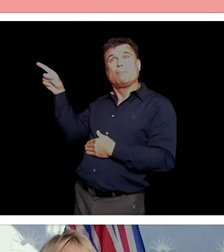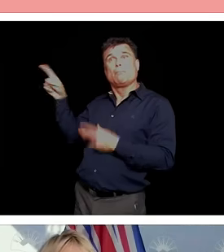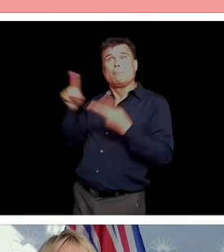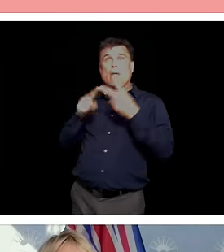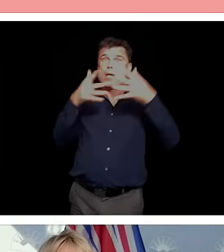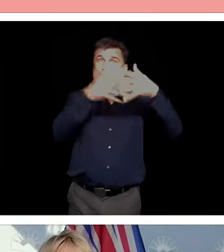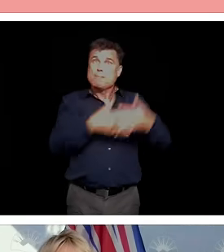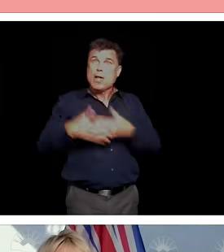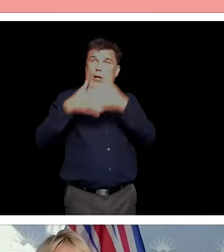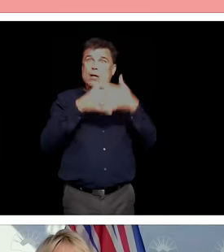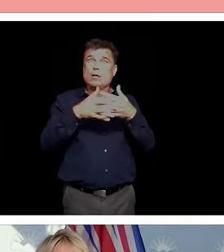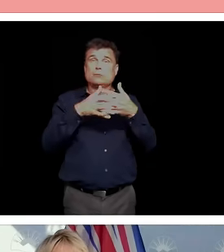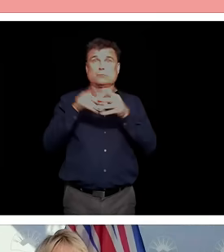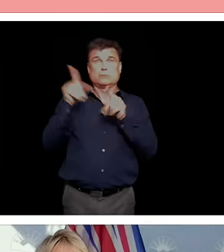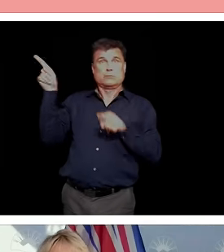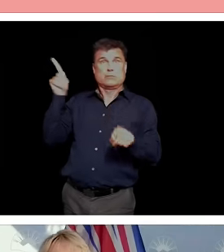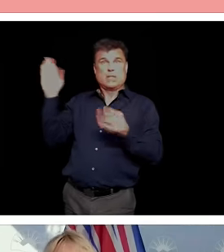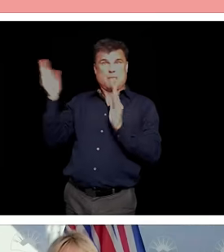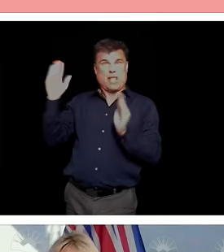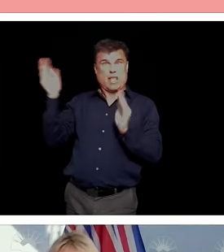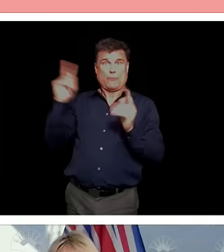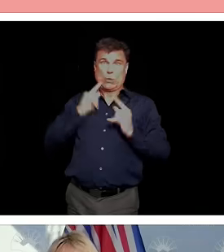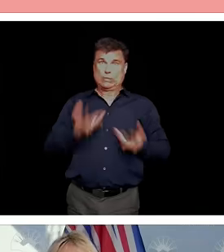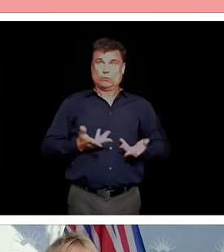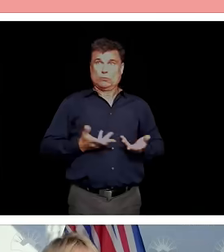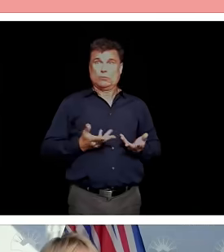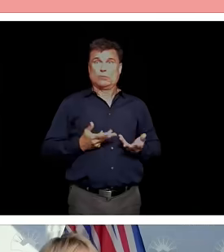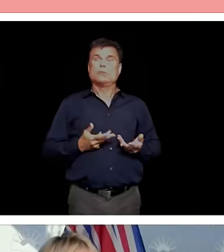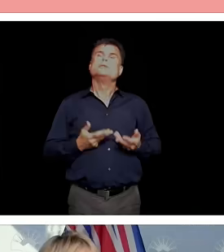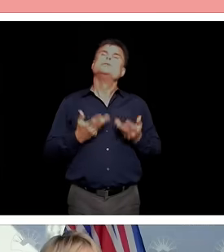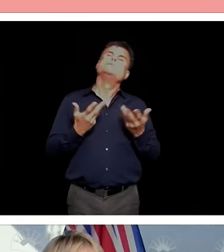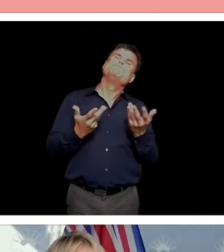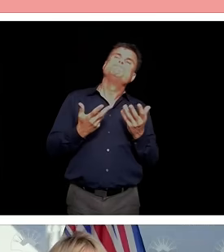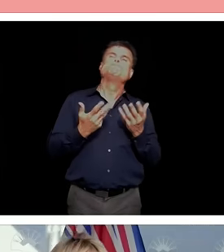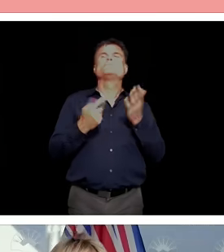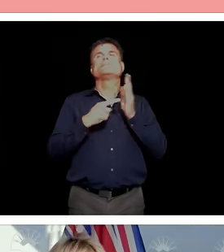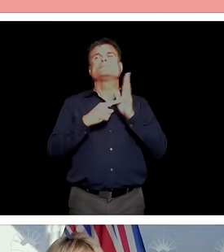in our pandemic here in British Columbia. Right now the proportion of cases